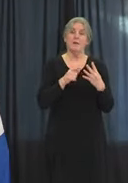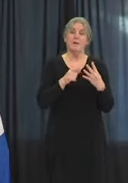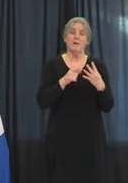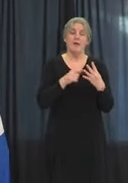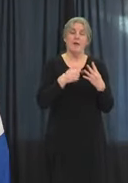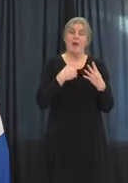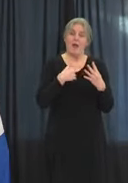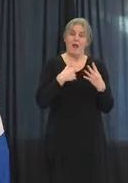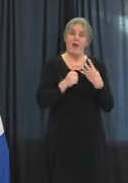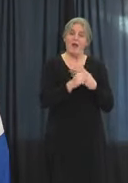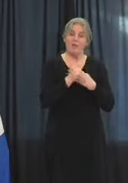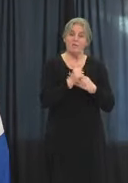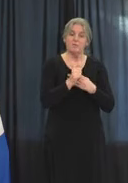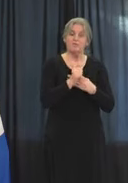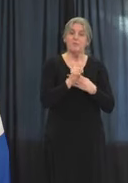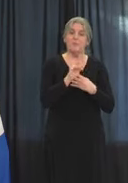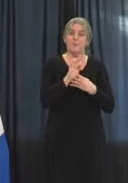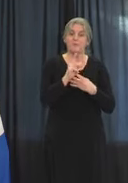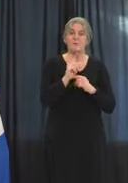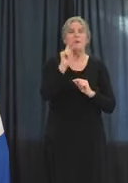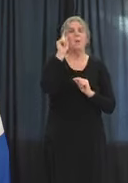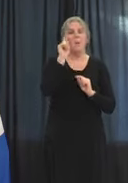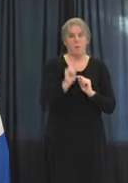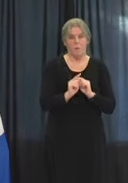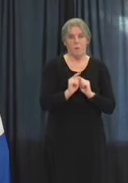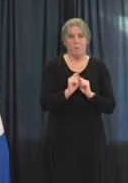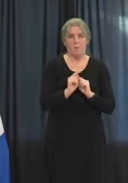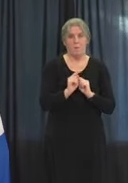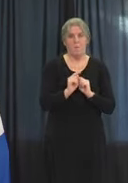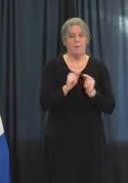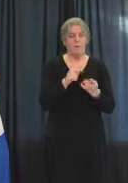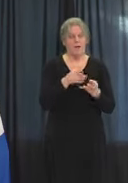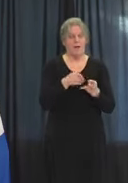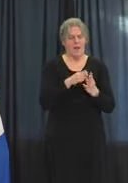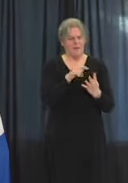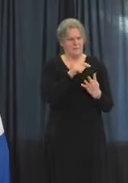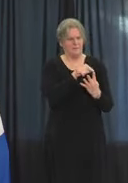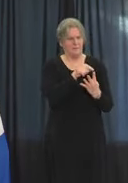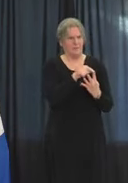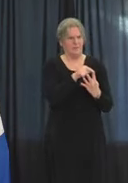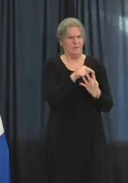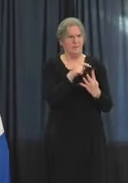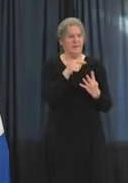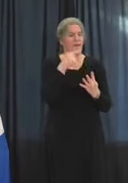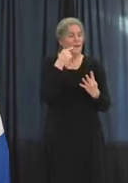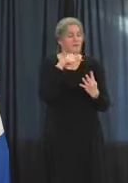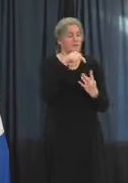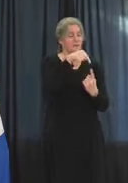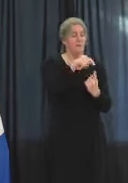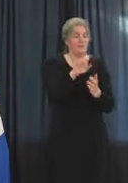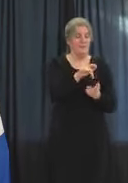the risk is present but low, these are individuals that are asked, if you were in that place